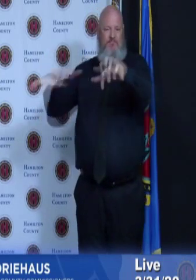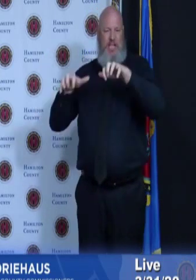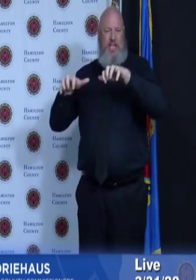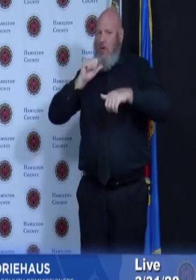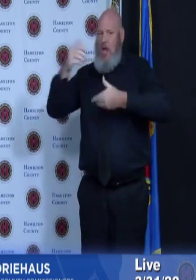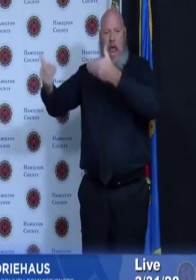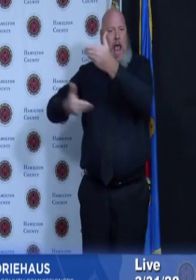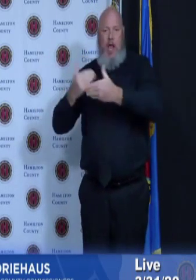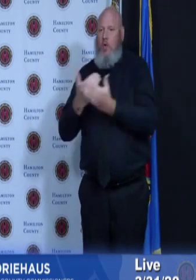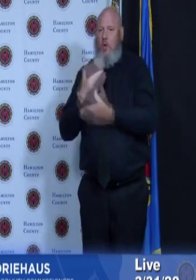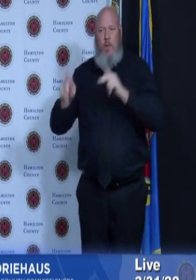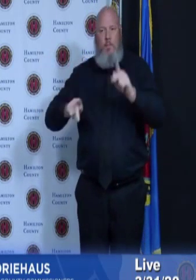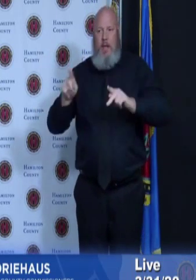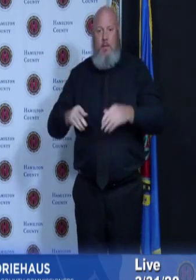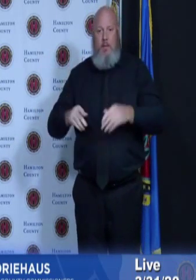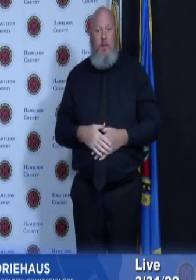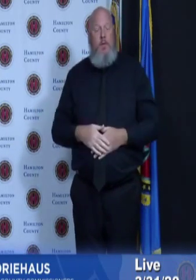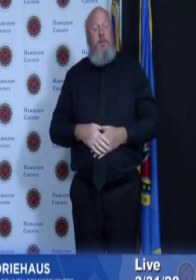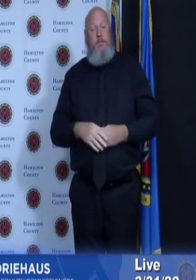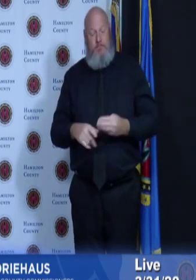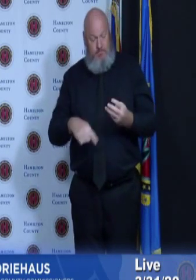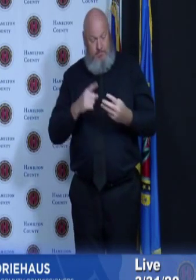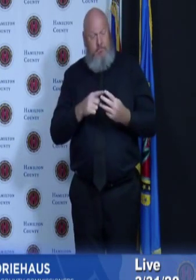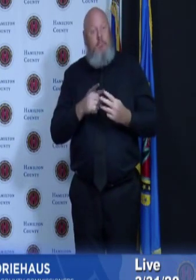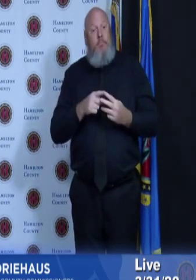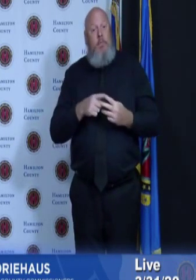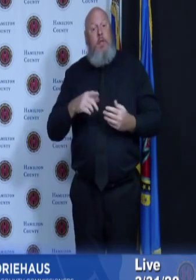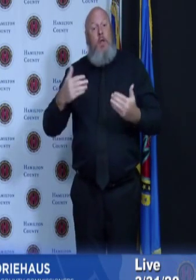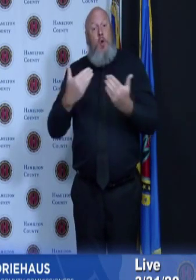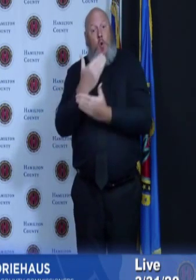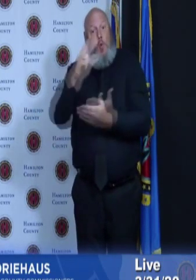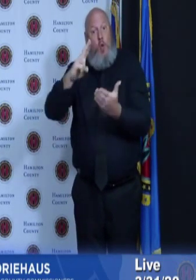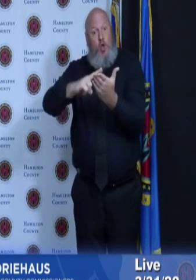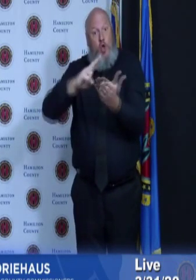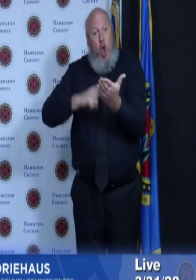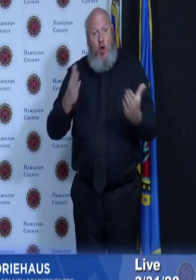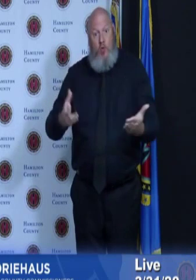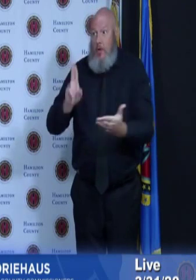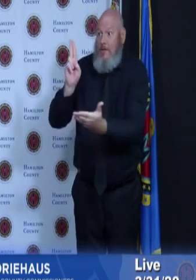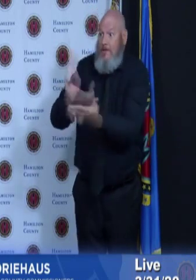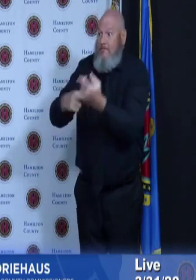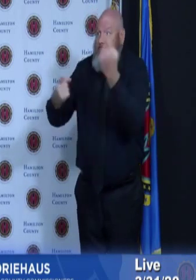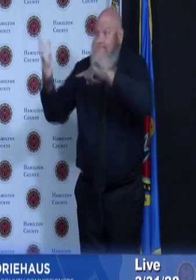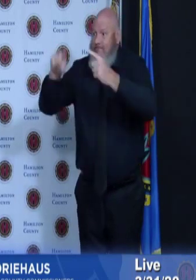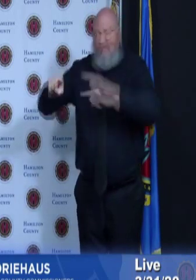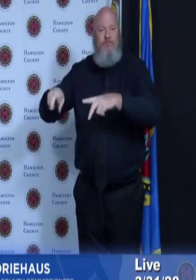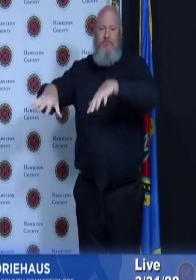officials for similar strategies unfortunately the nature of this crisis